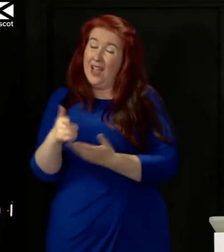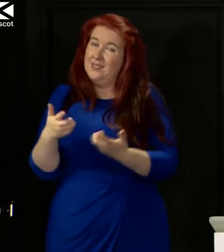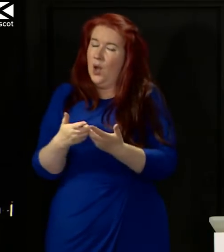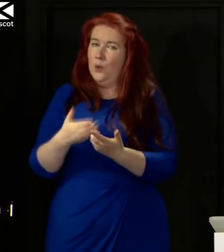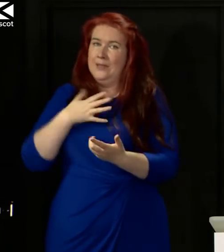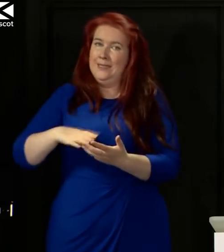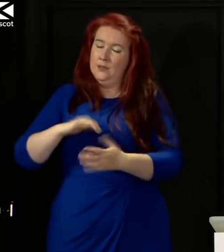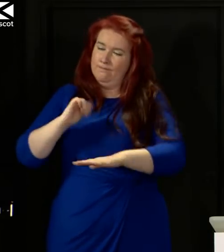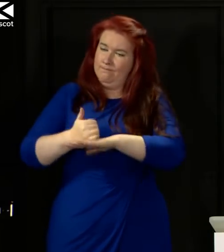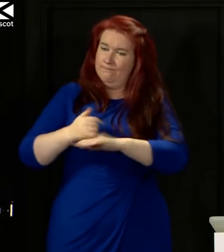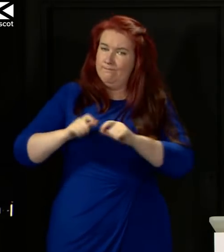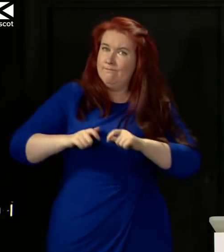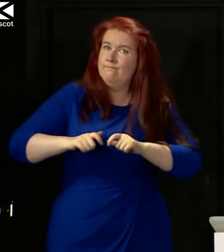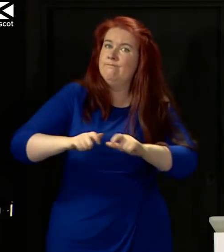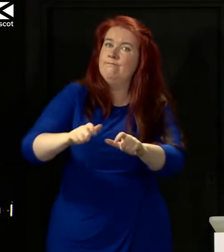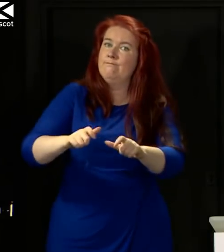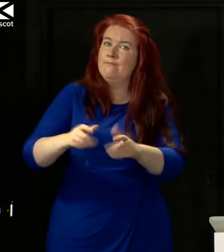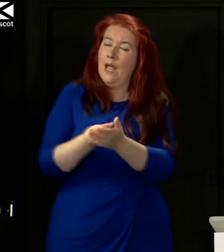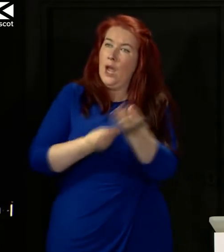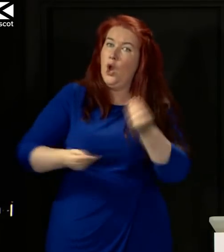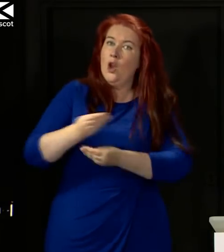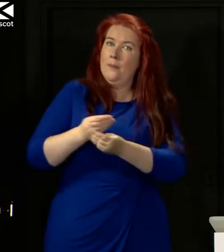economic recovery that we want to secure.